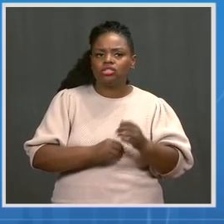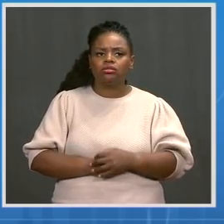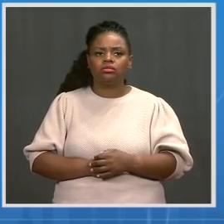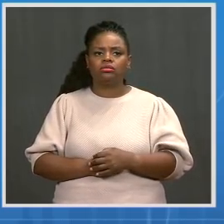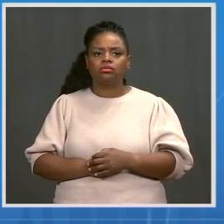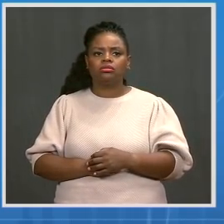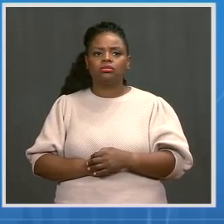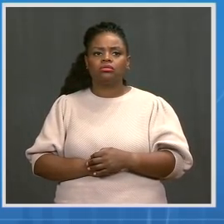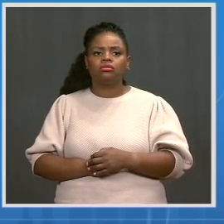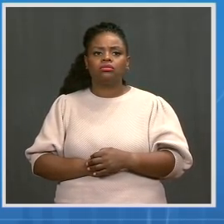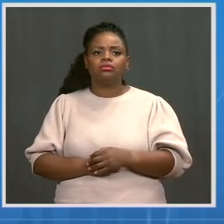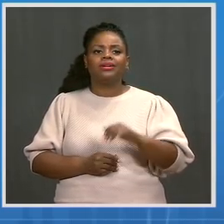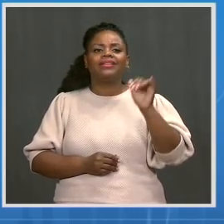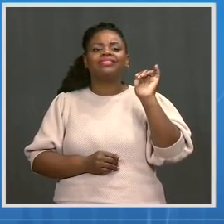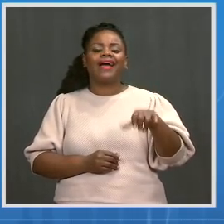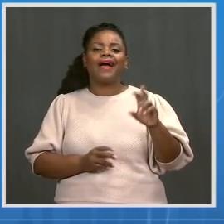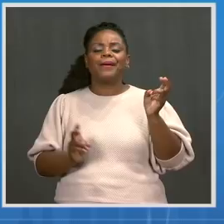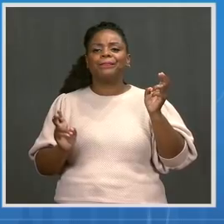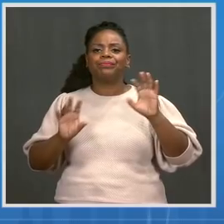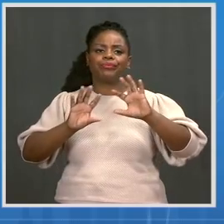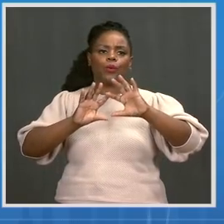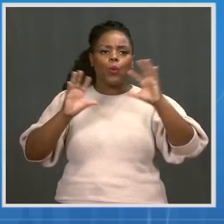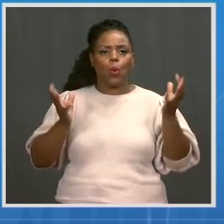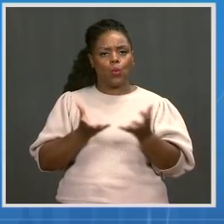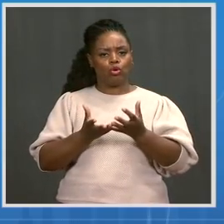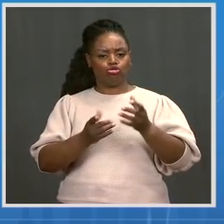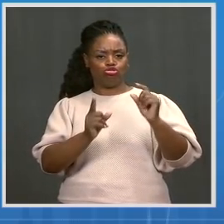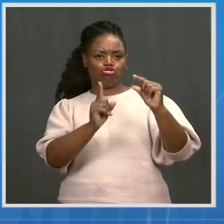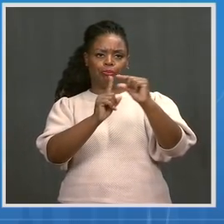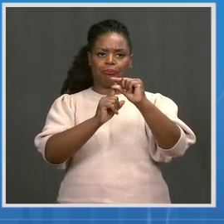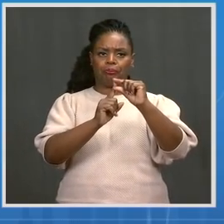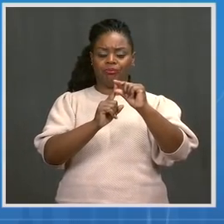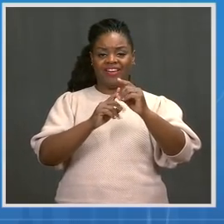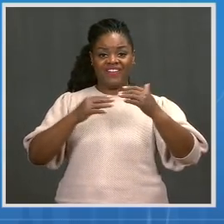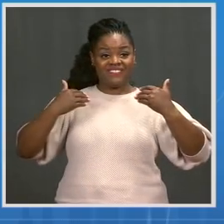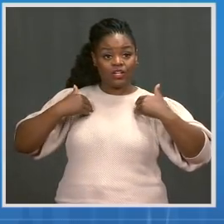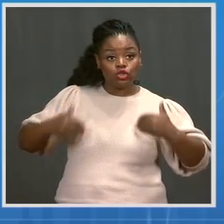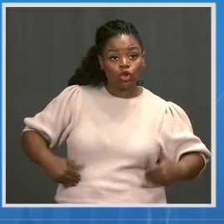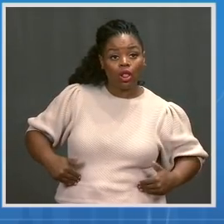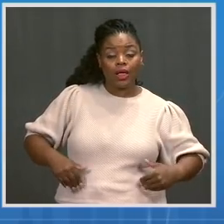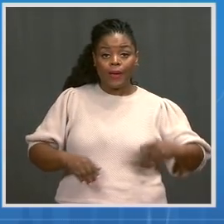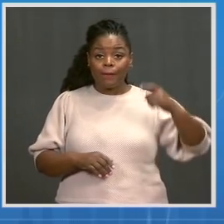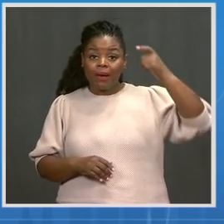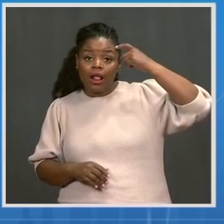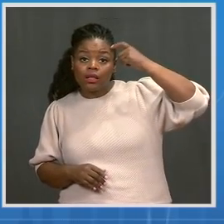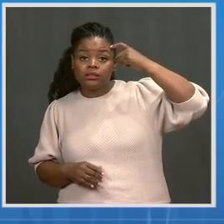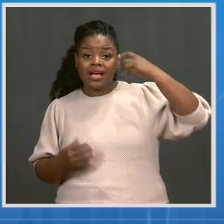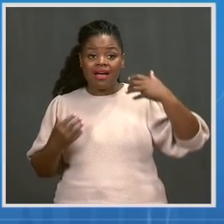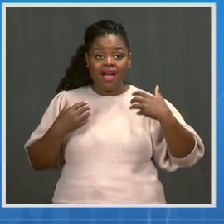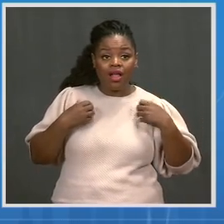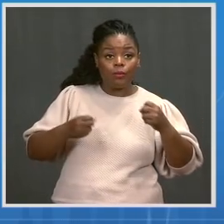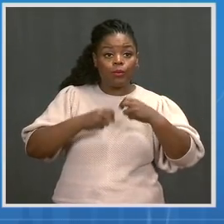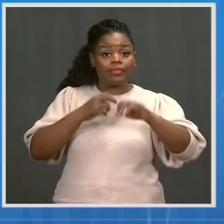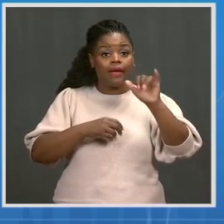for the wide range of physical and mental health problems that occur four or more weeks after being infected with COVID-19.